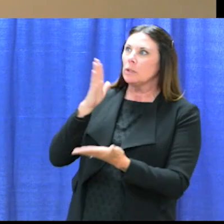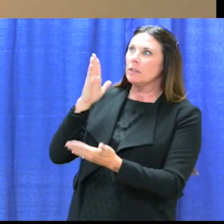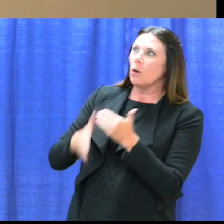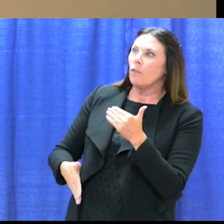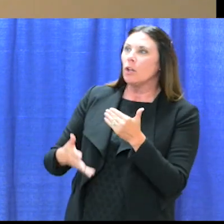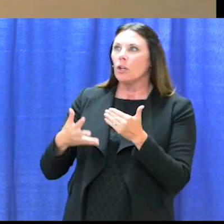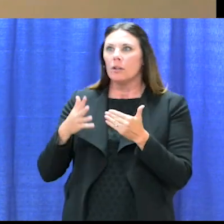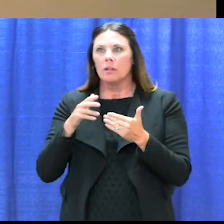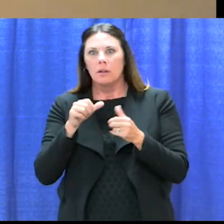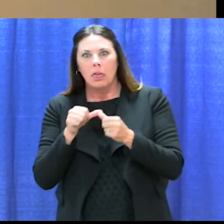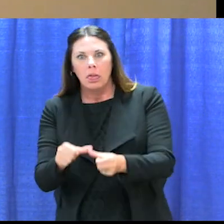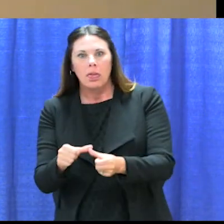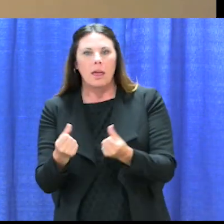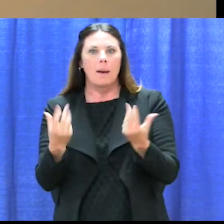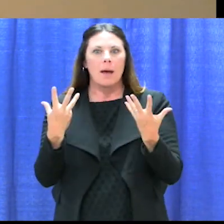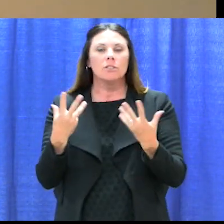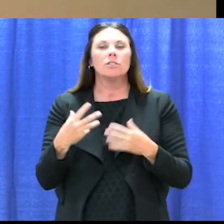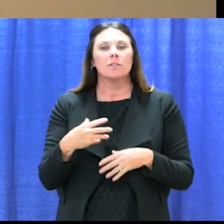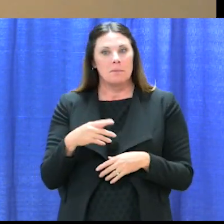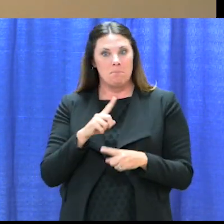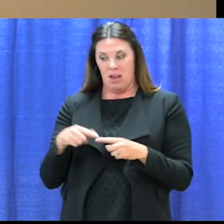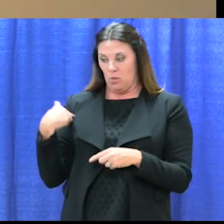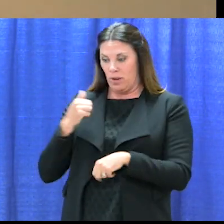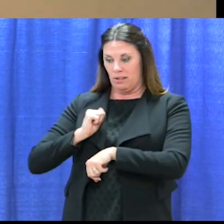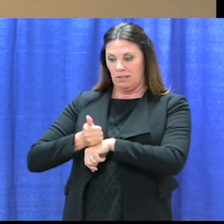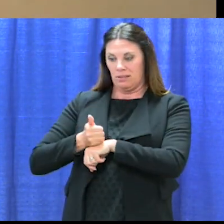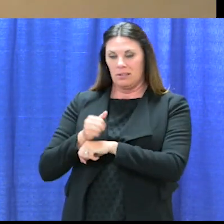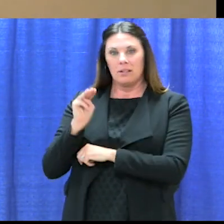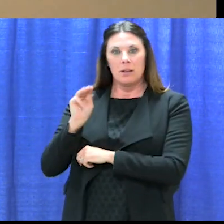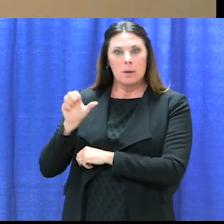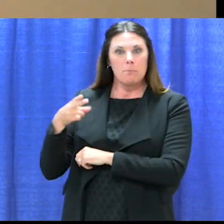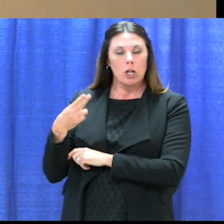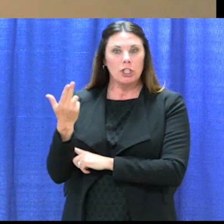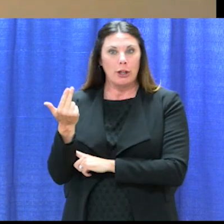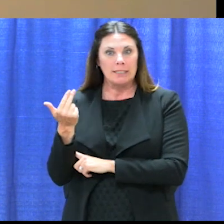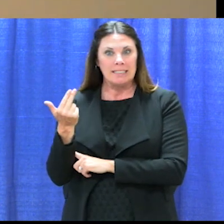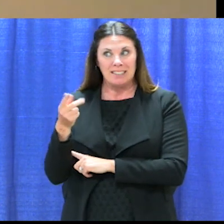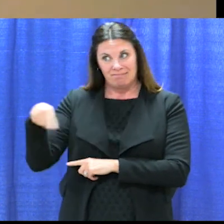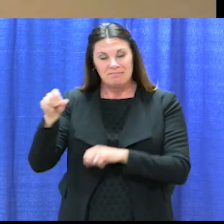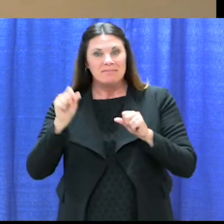But this is what we have done since March 13th to three months to sign up.